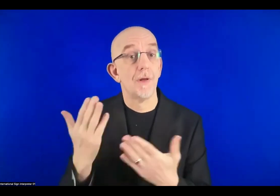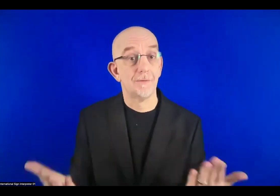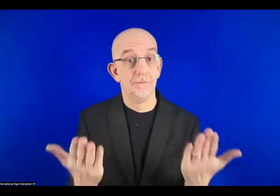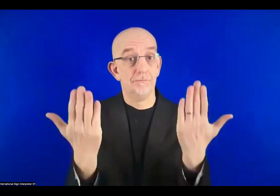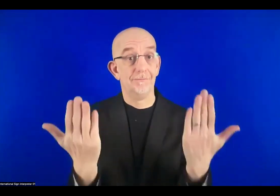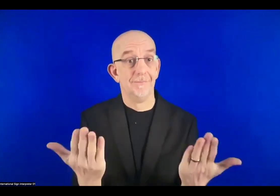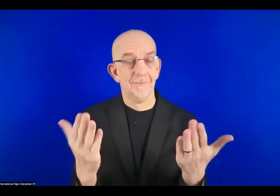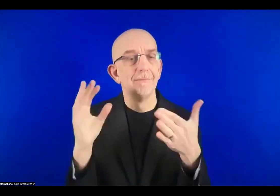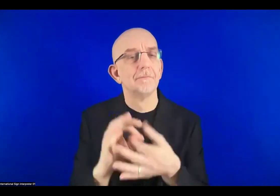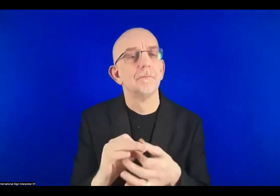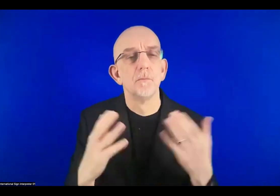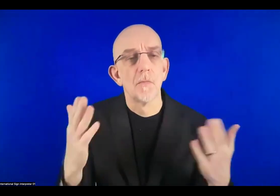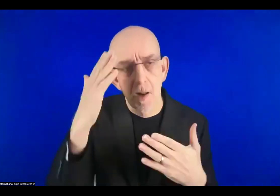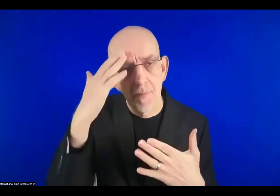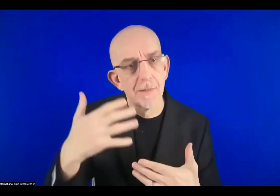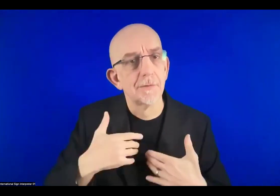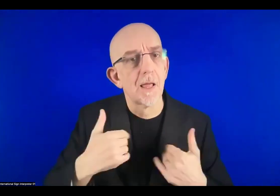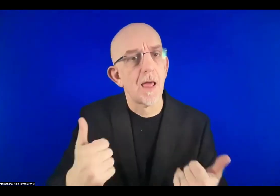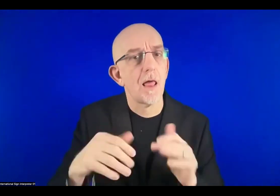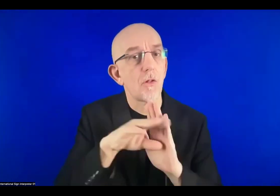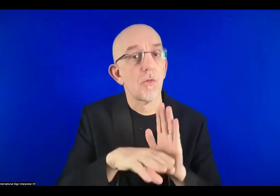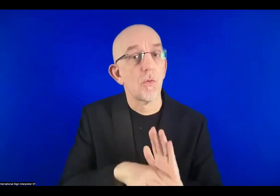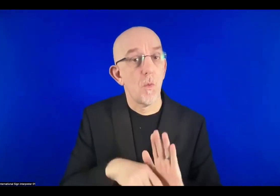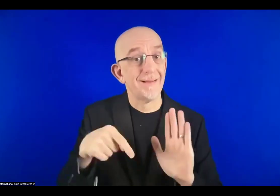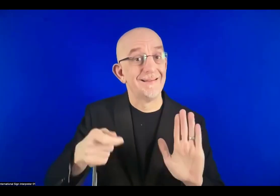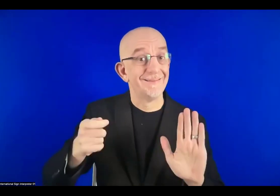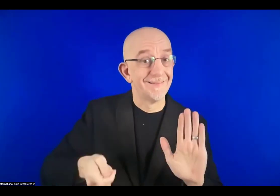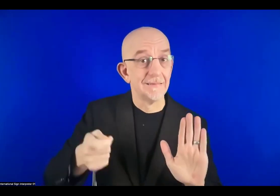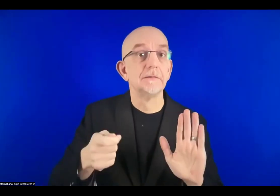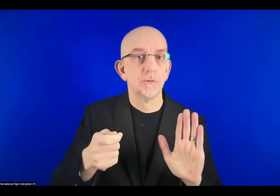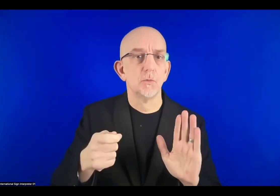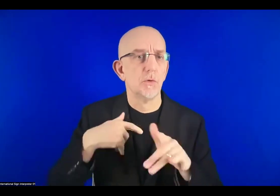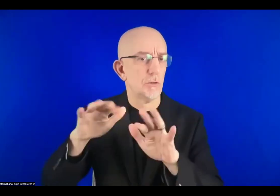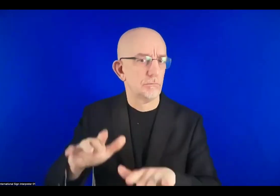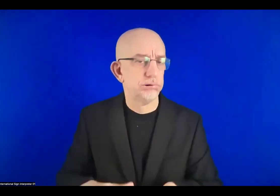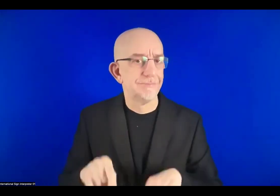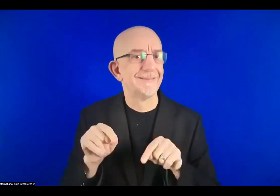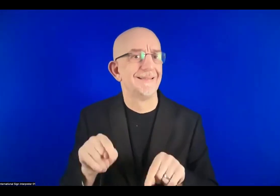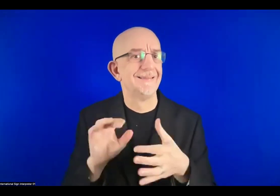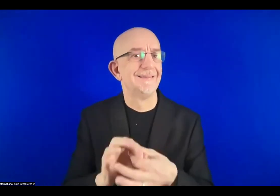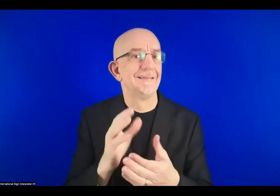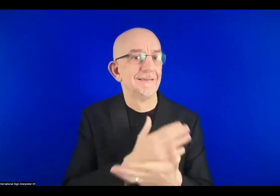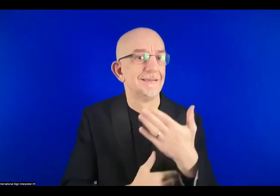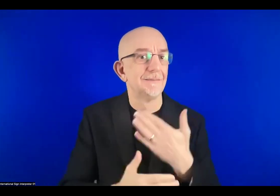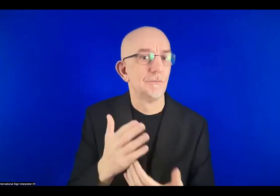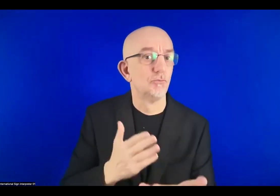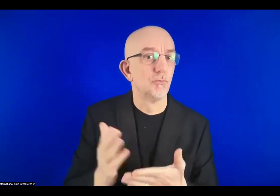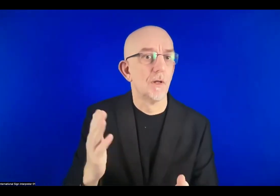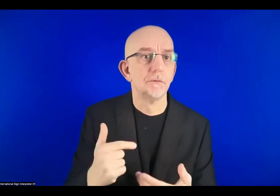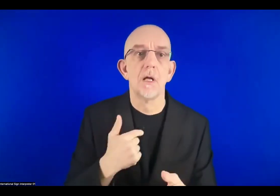always think about how a comparison will tell us something new about the larger